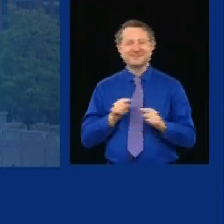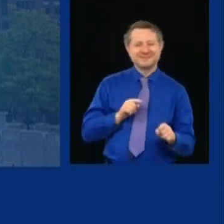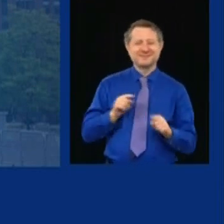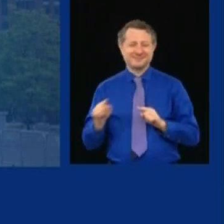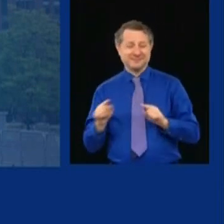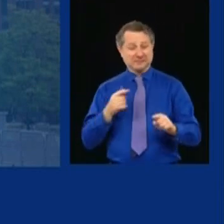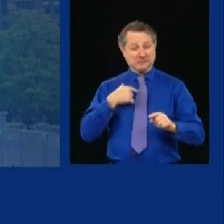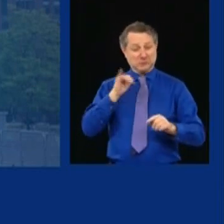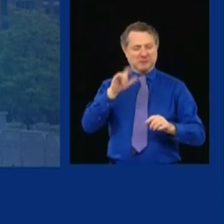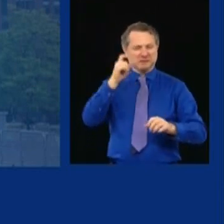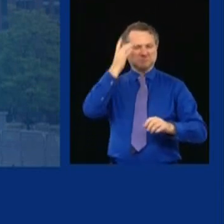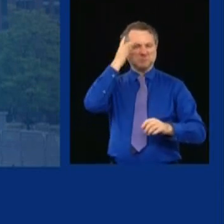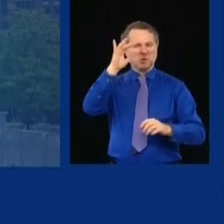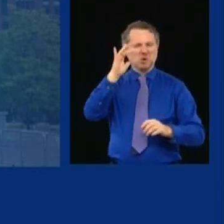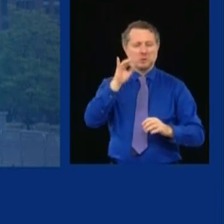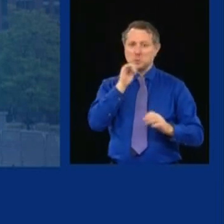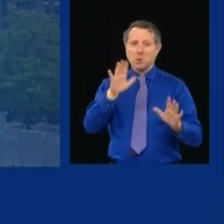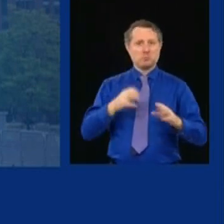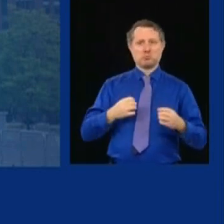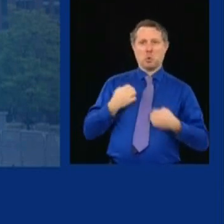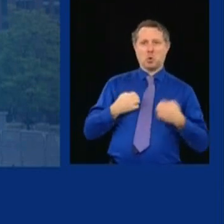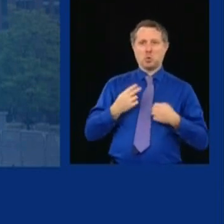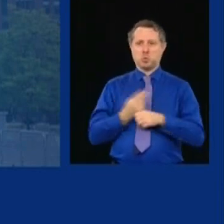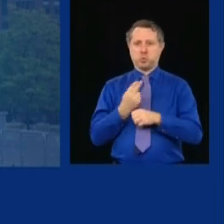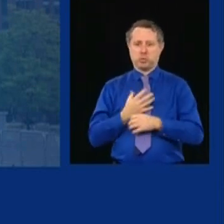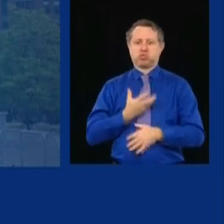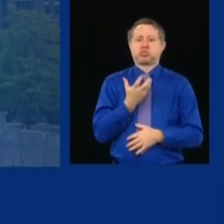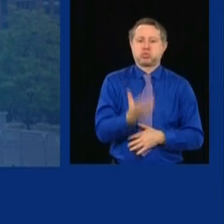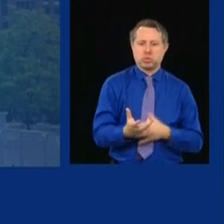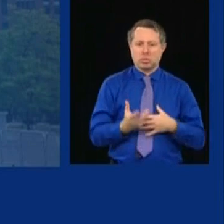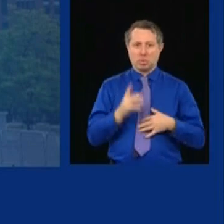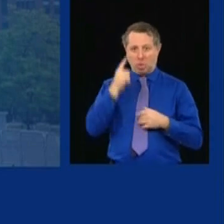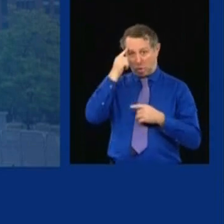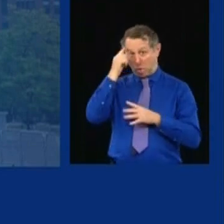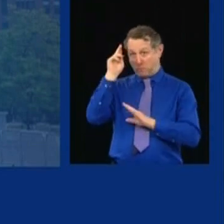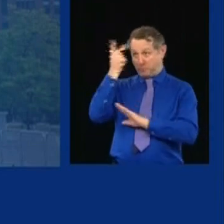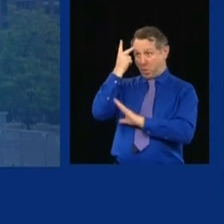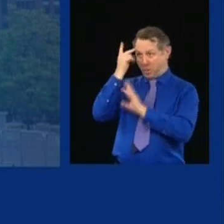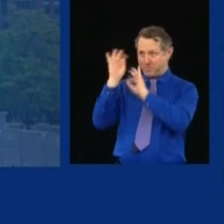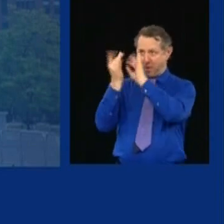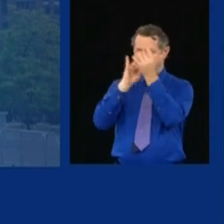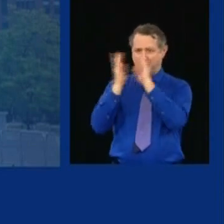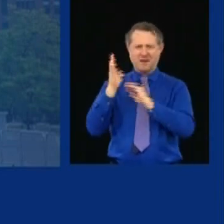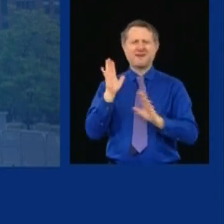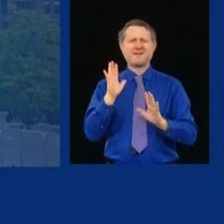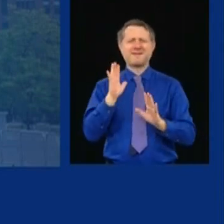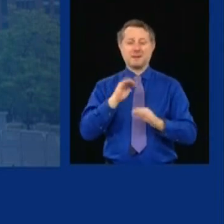SO, BASED ON WHAT WE KNOW, MAKE SURE WE ARE BEING INTELLIGENT, NOT EMOTIONAL.